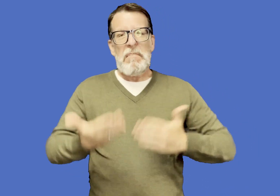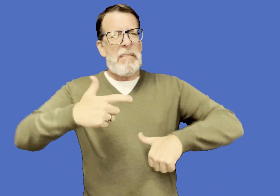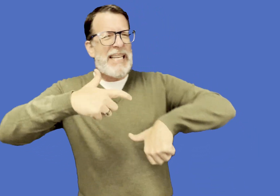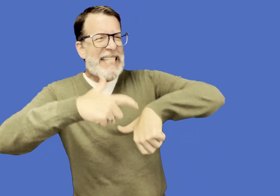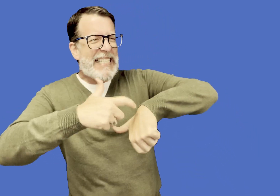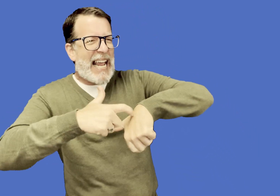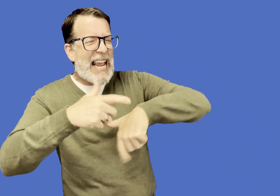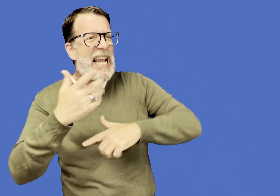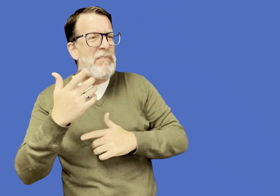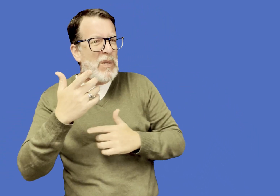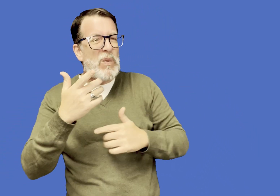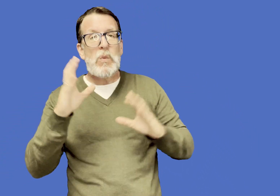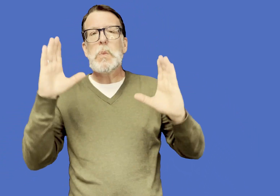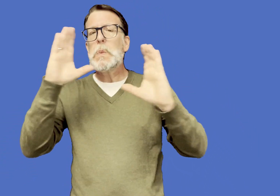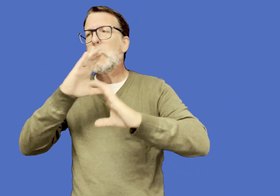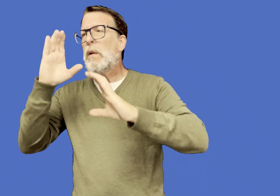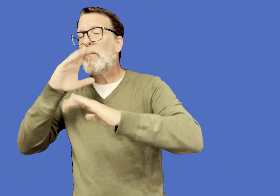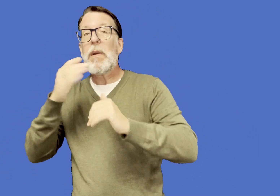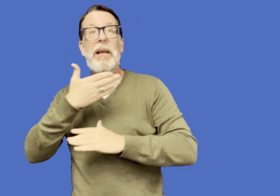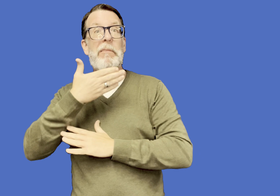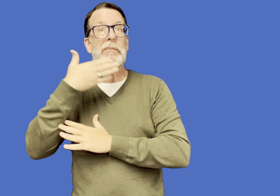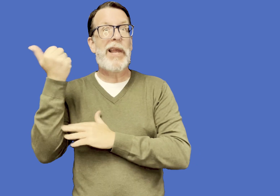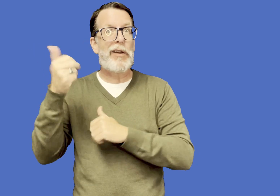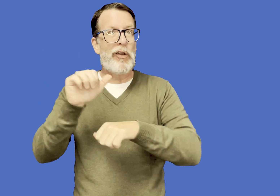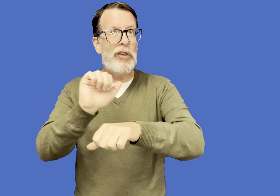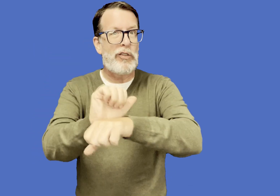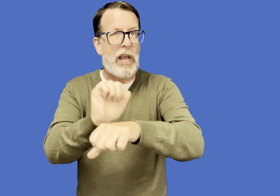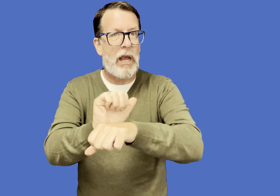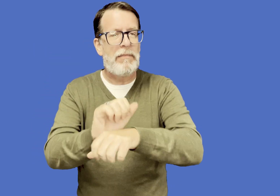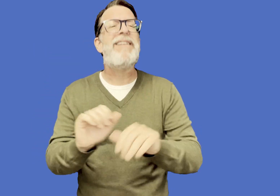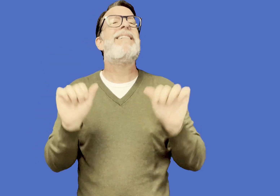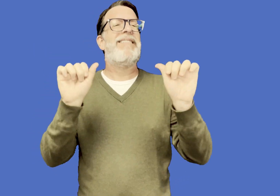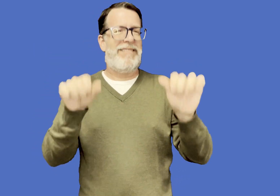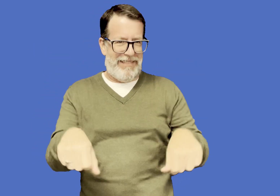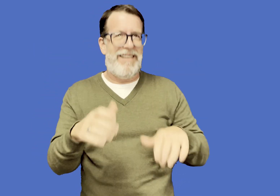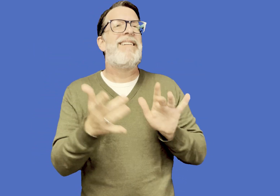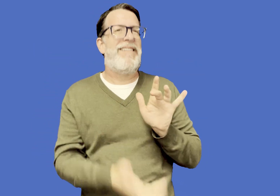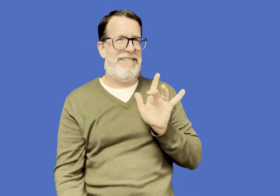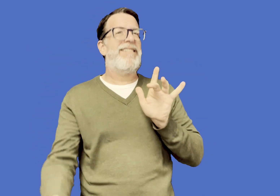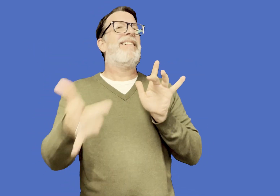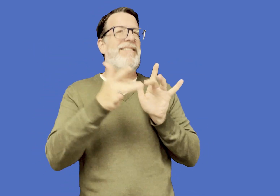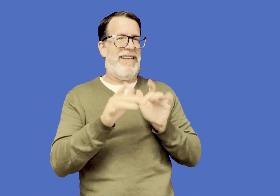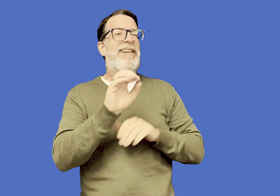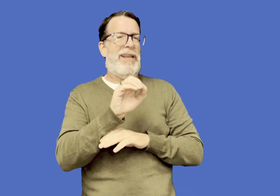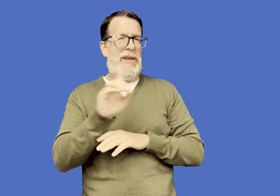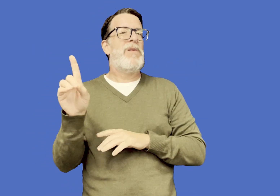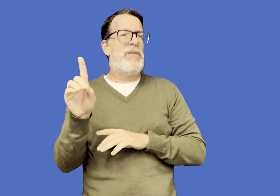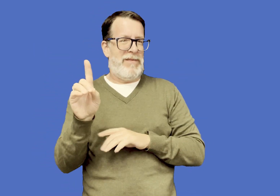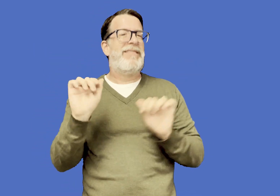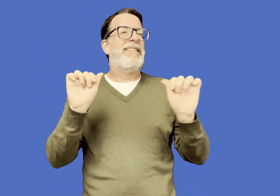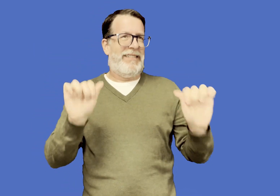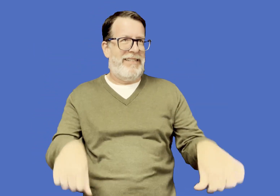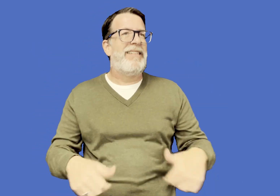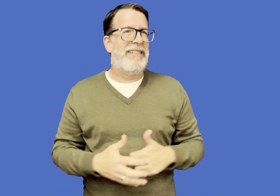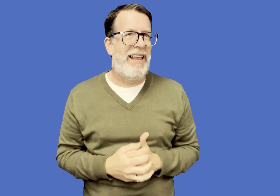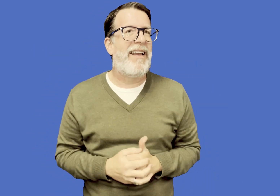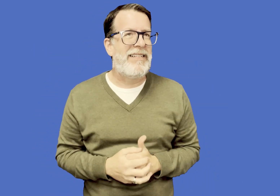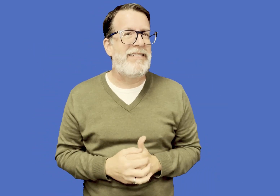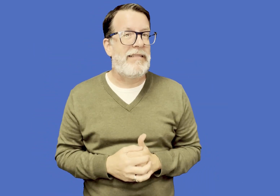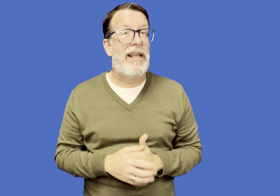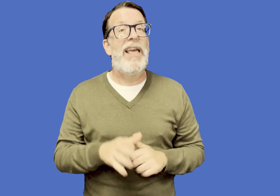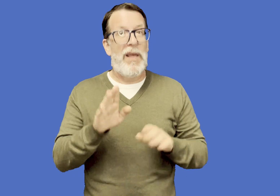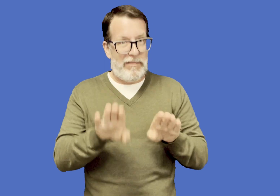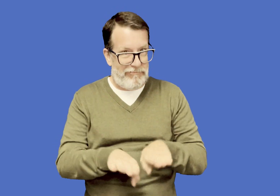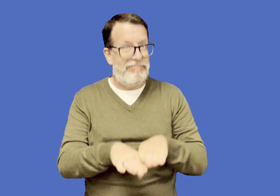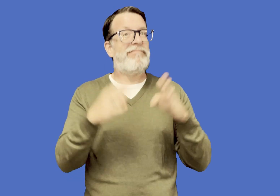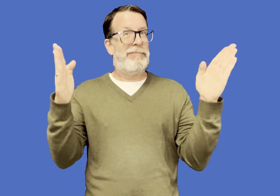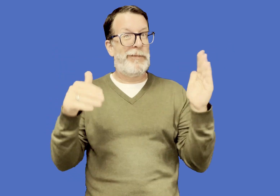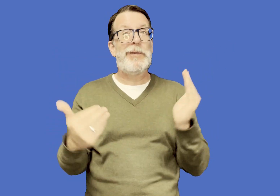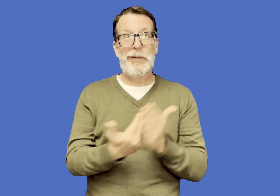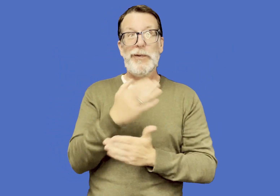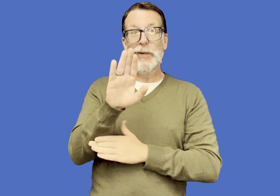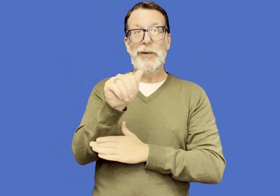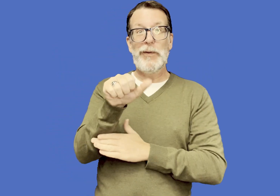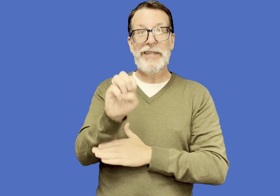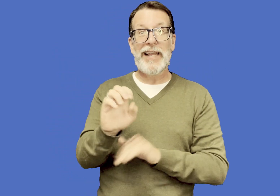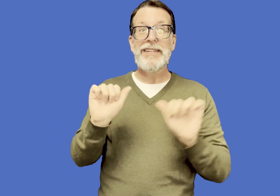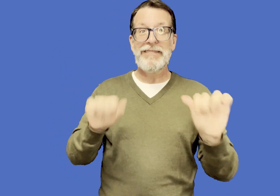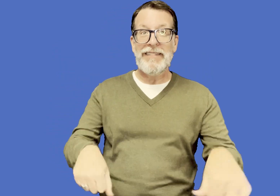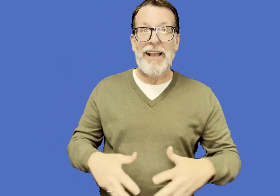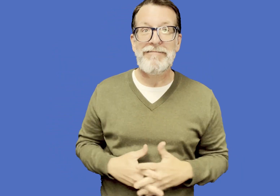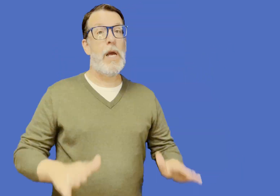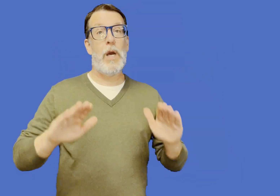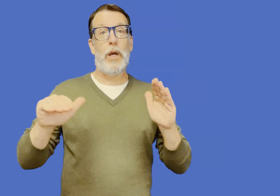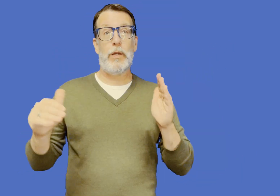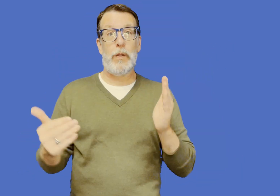again and open a new case.